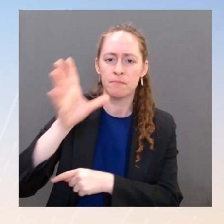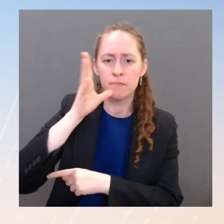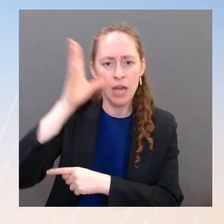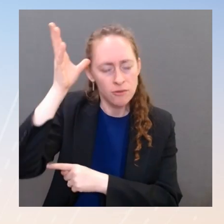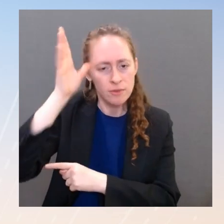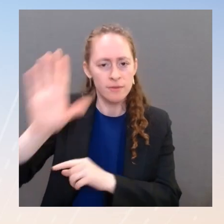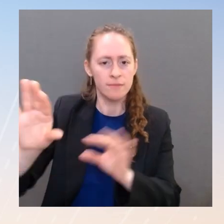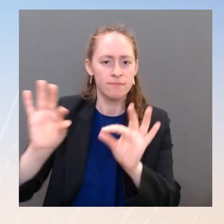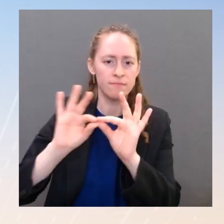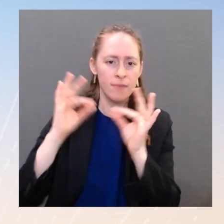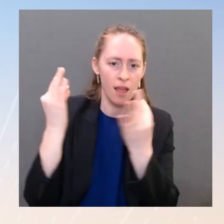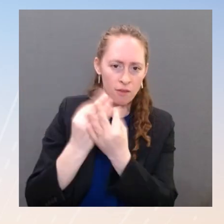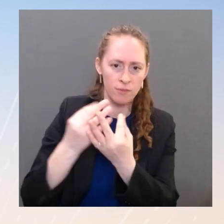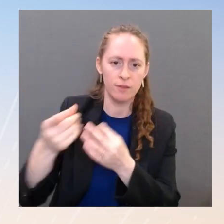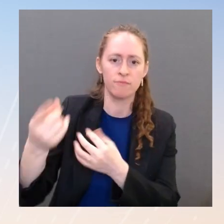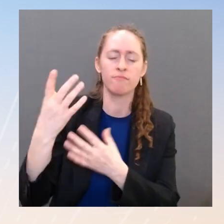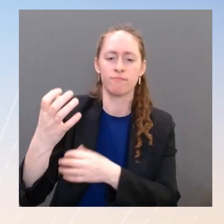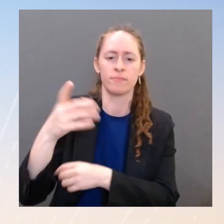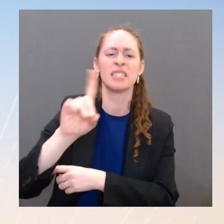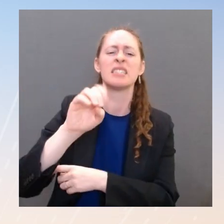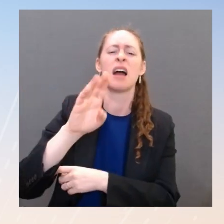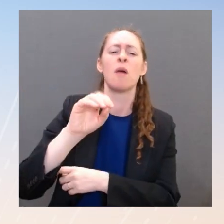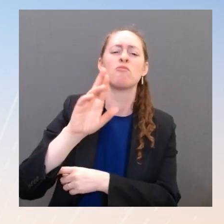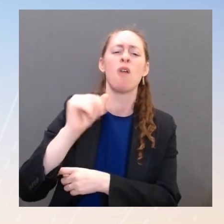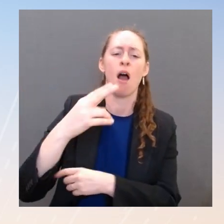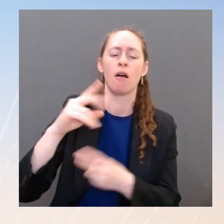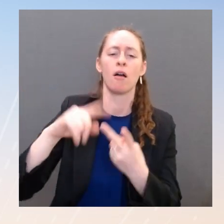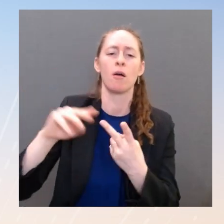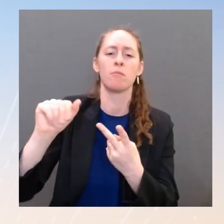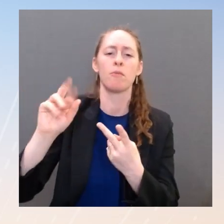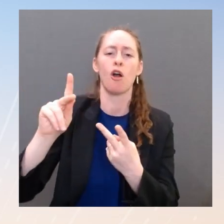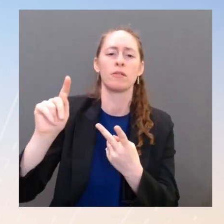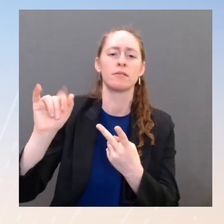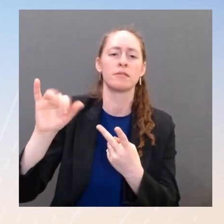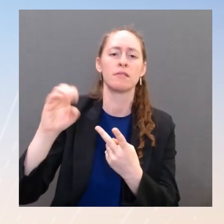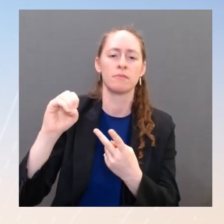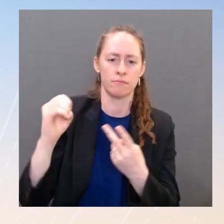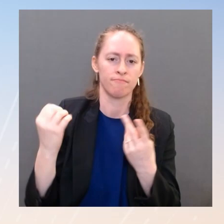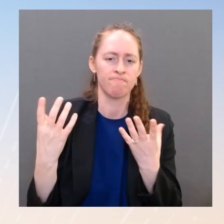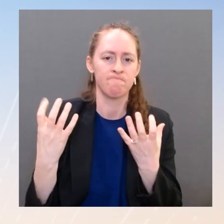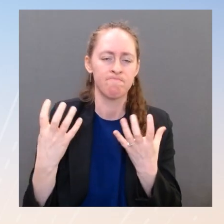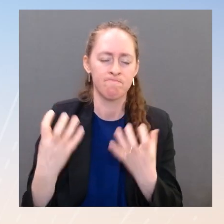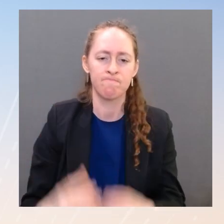Austin's parents -- would be available. Since -- I would note that since the December meeting